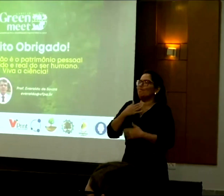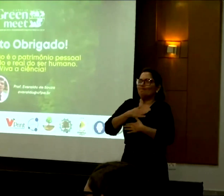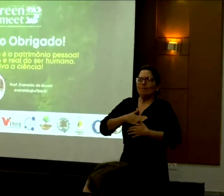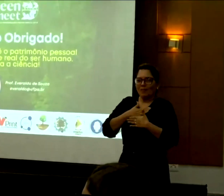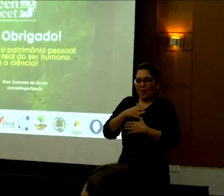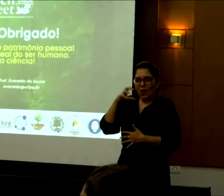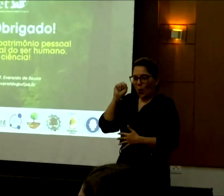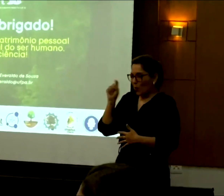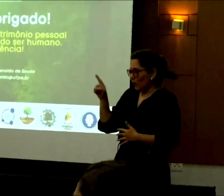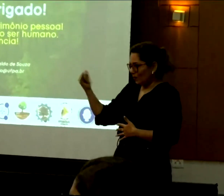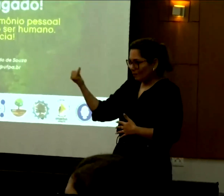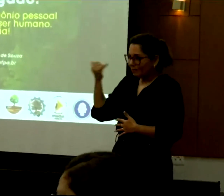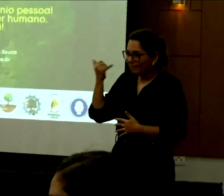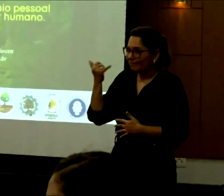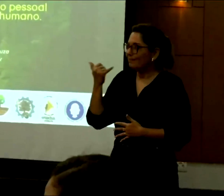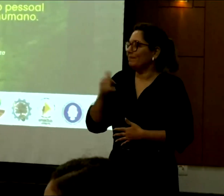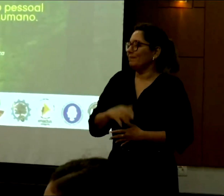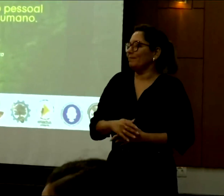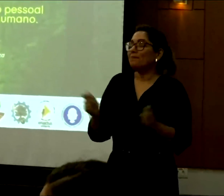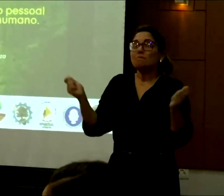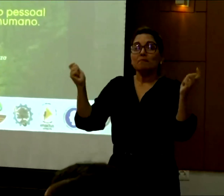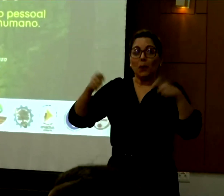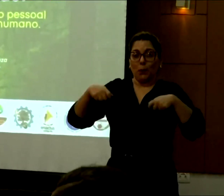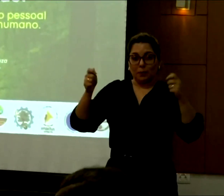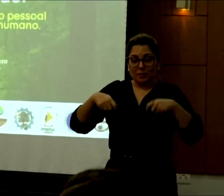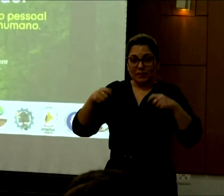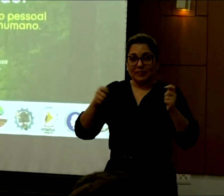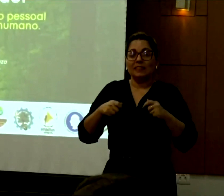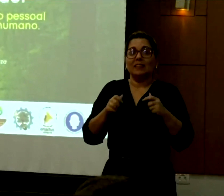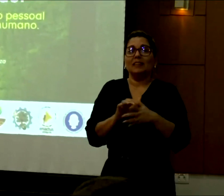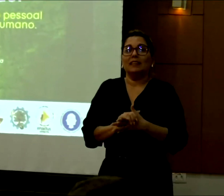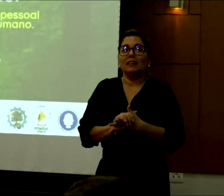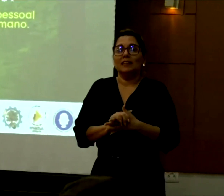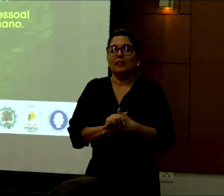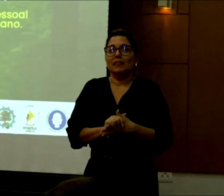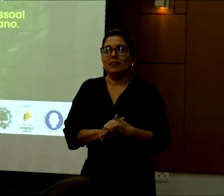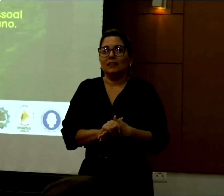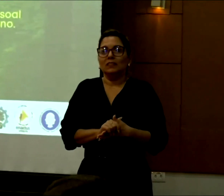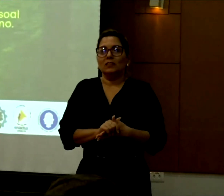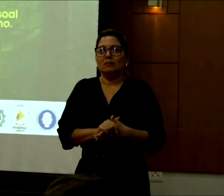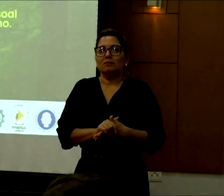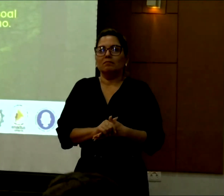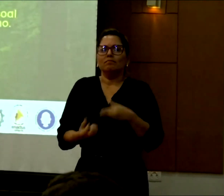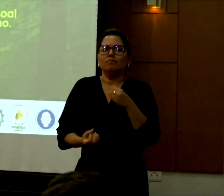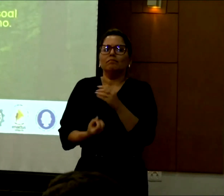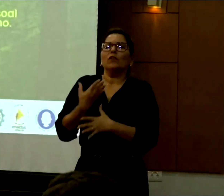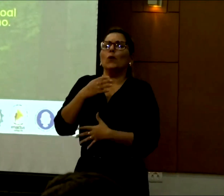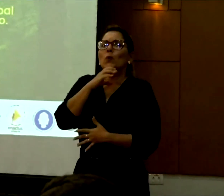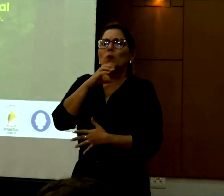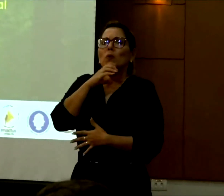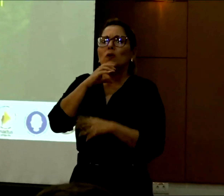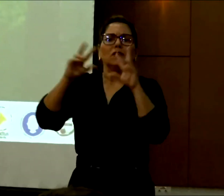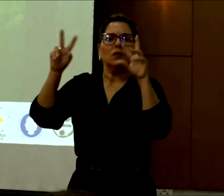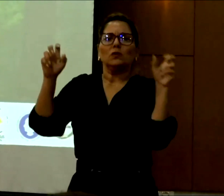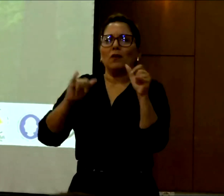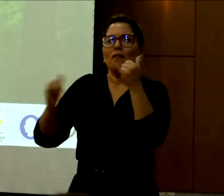, is there this possibility of expanding our knowledge about information as important as this,